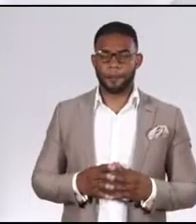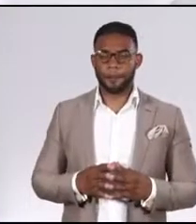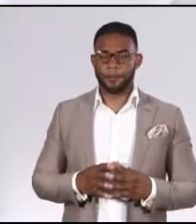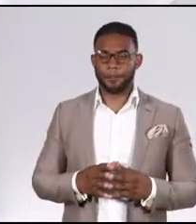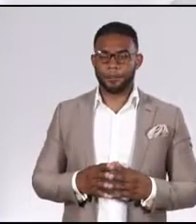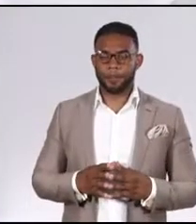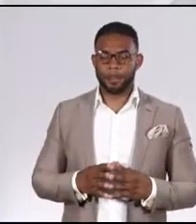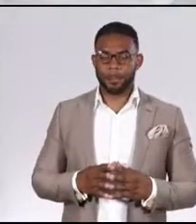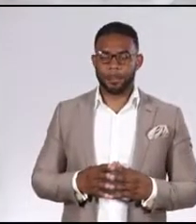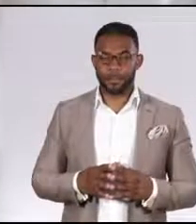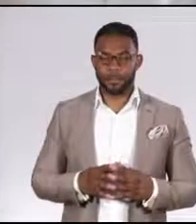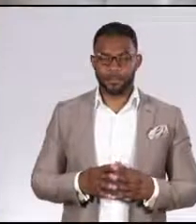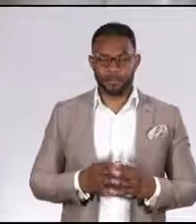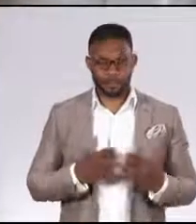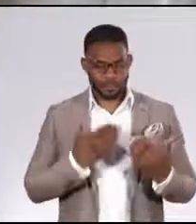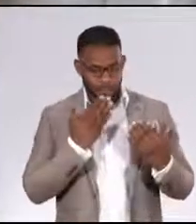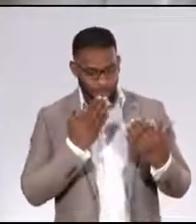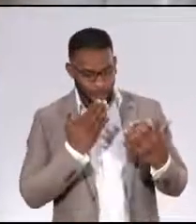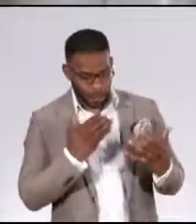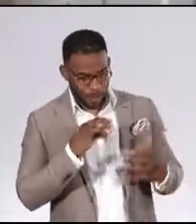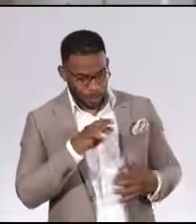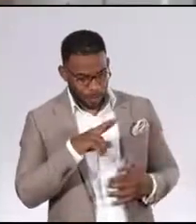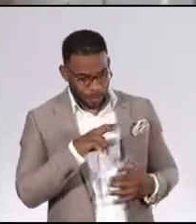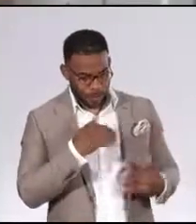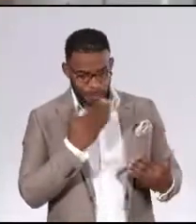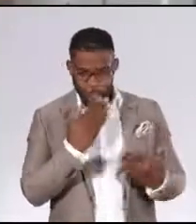Thank you so much, barbara. Good morning, everyone, and welcome.